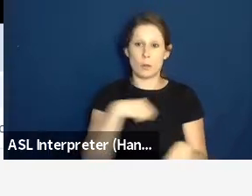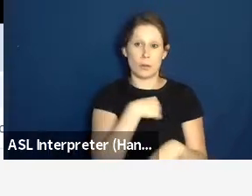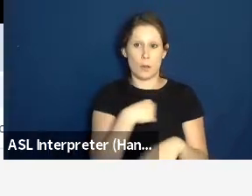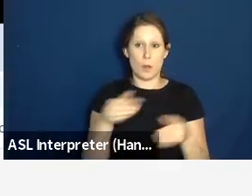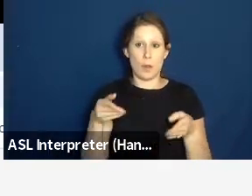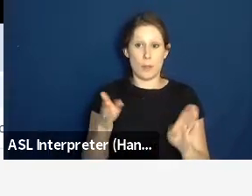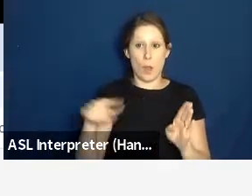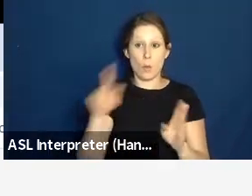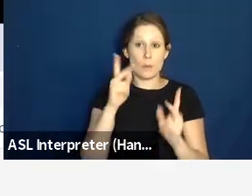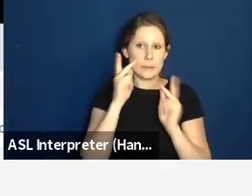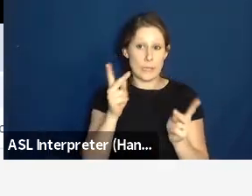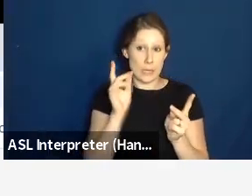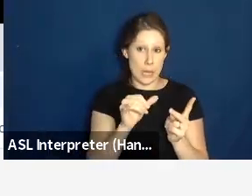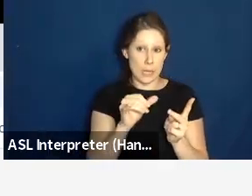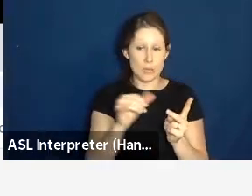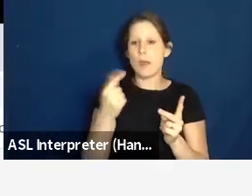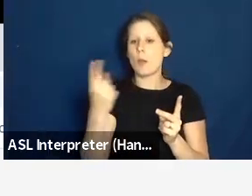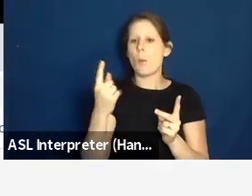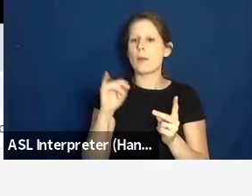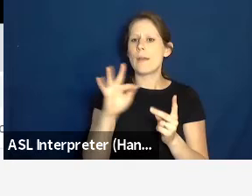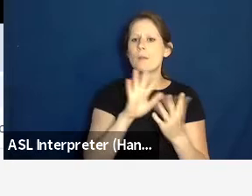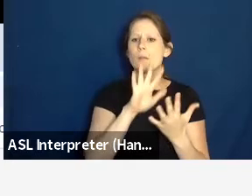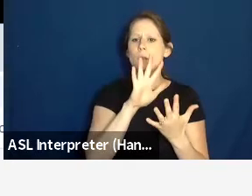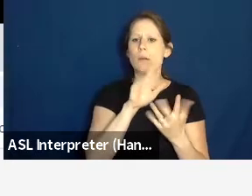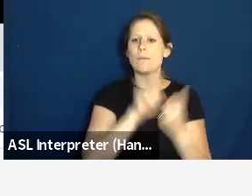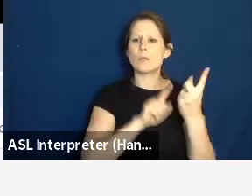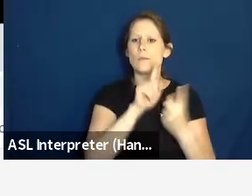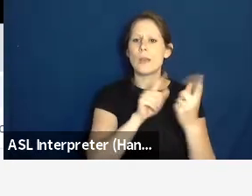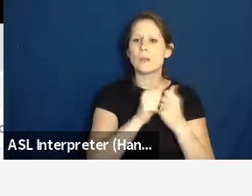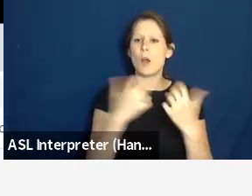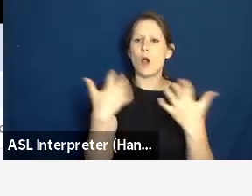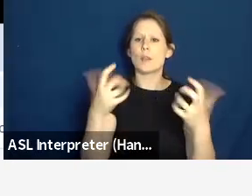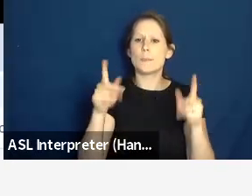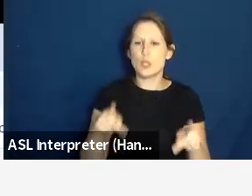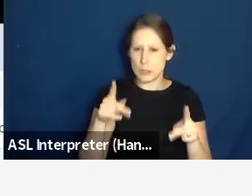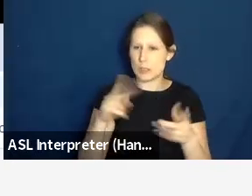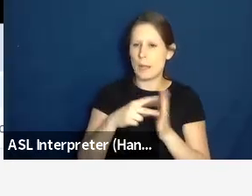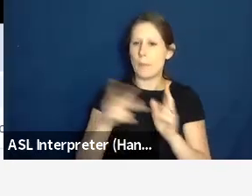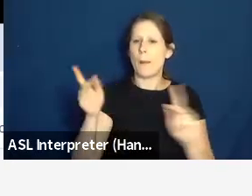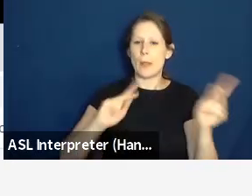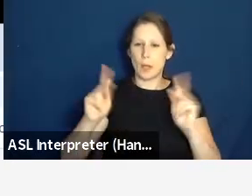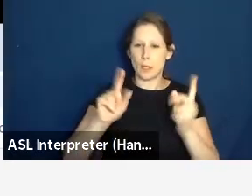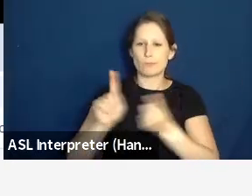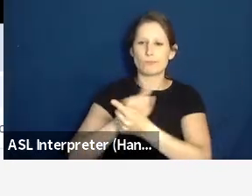anybody who would be face to face with an audience or public. It could be, definitely, your